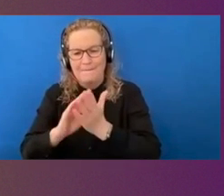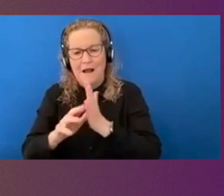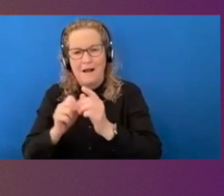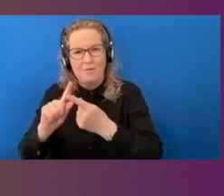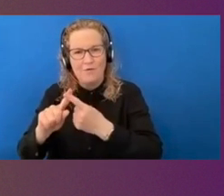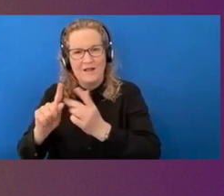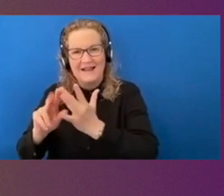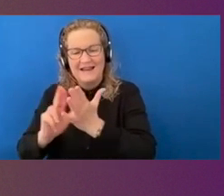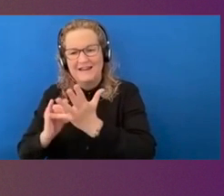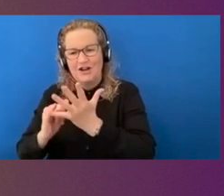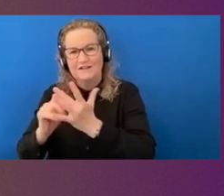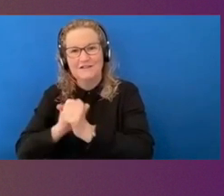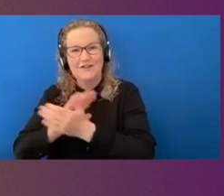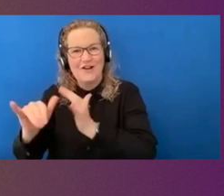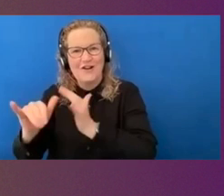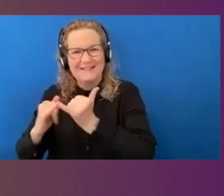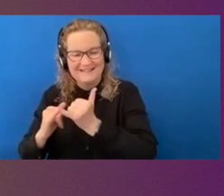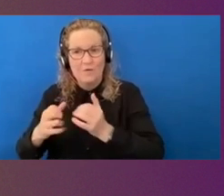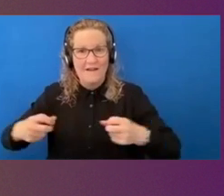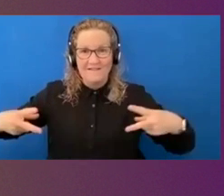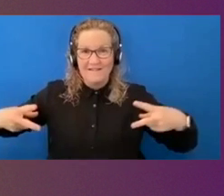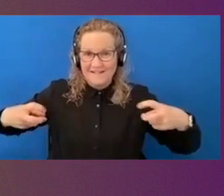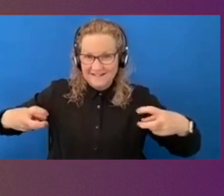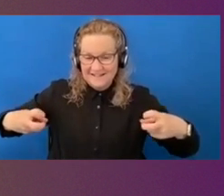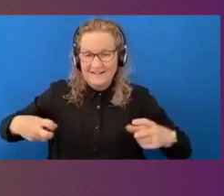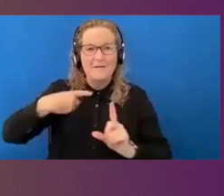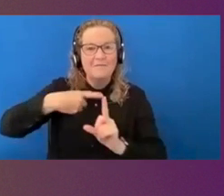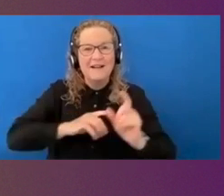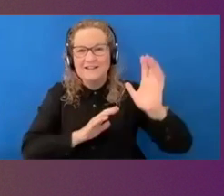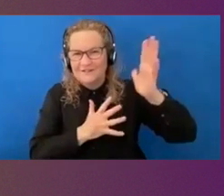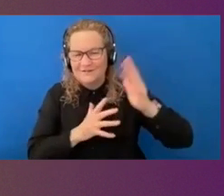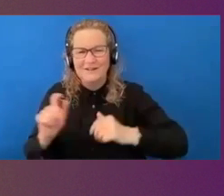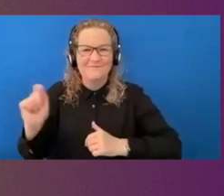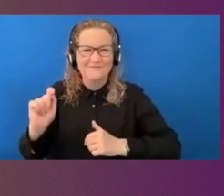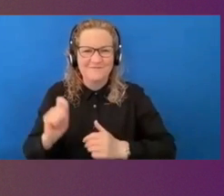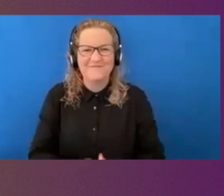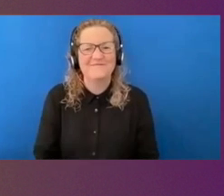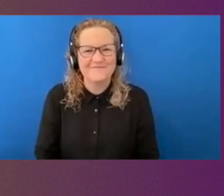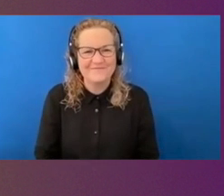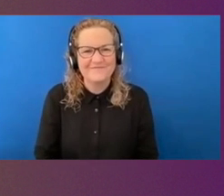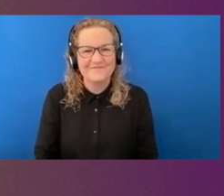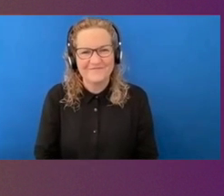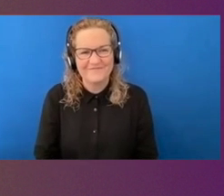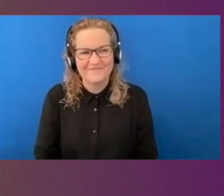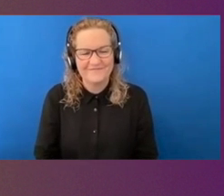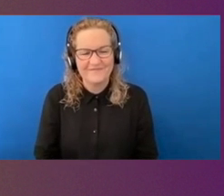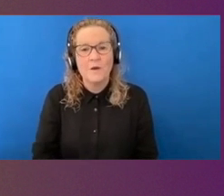otter.ai and our wonderful Auslan Interpreter is Therese Lewis we will be recording this event